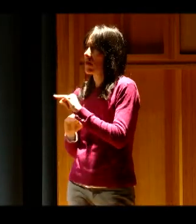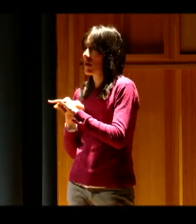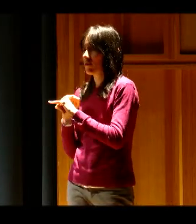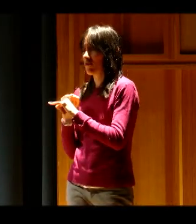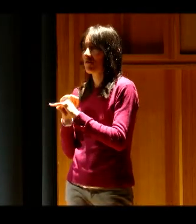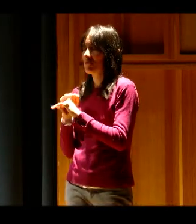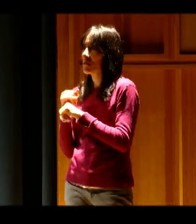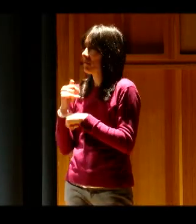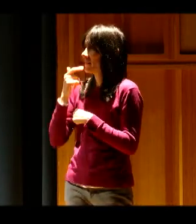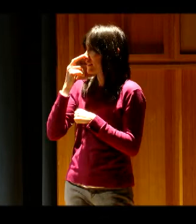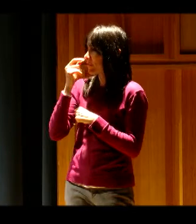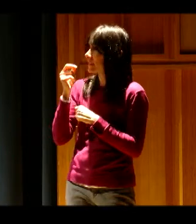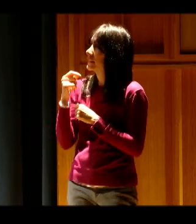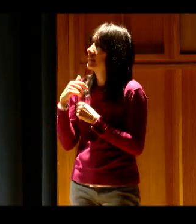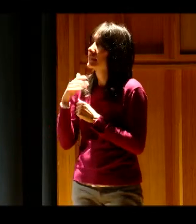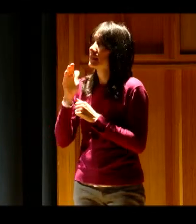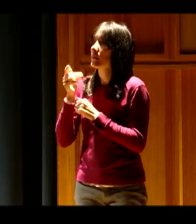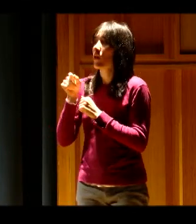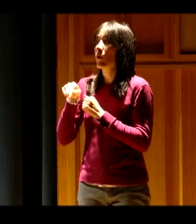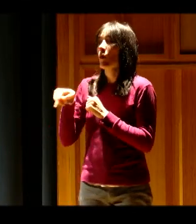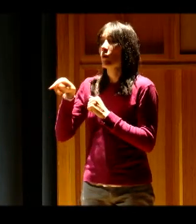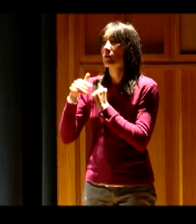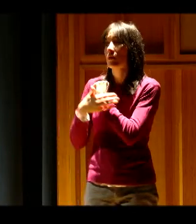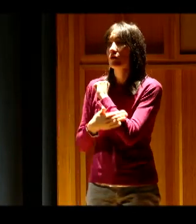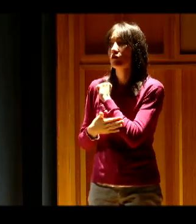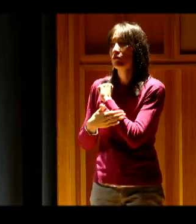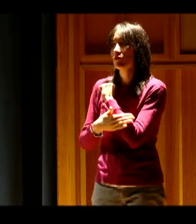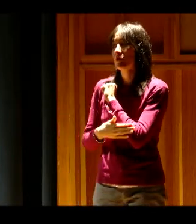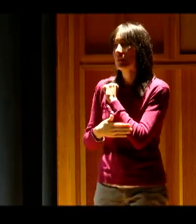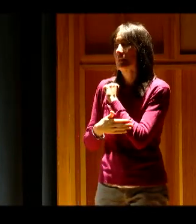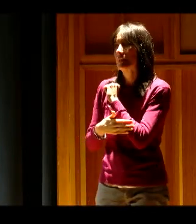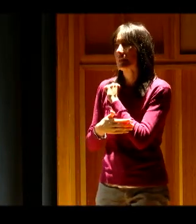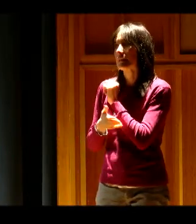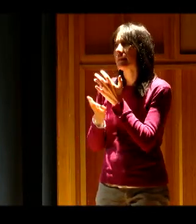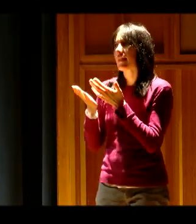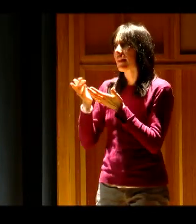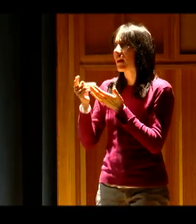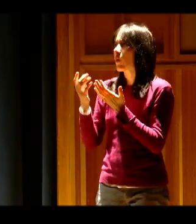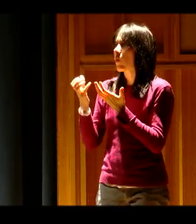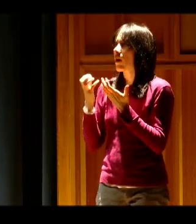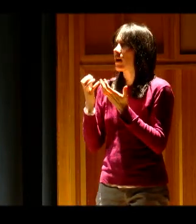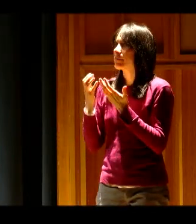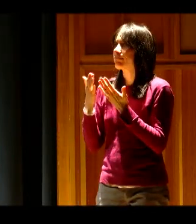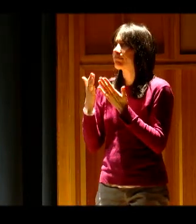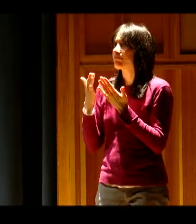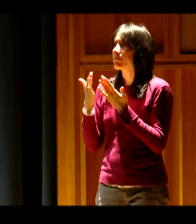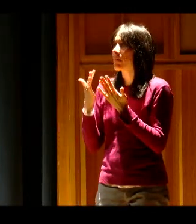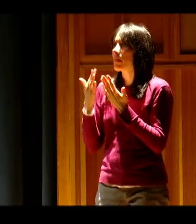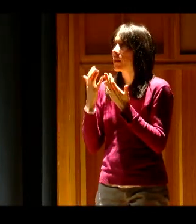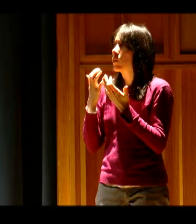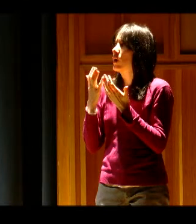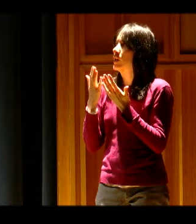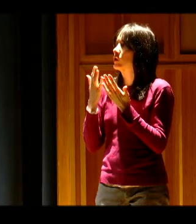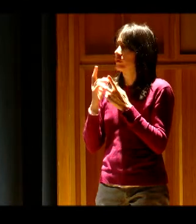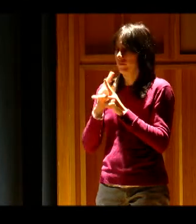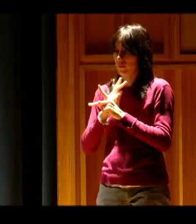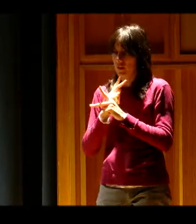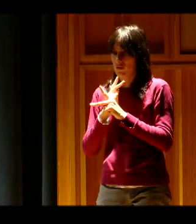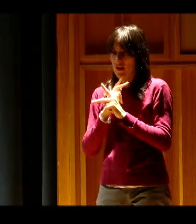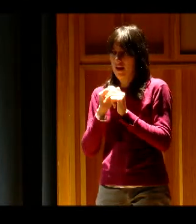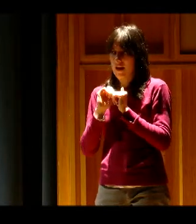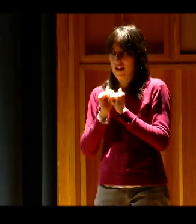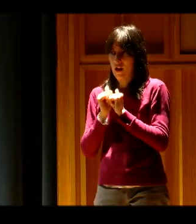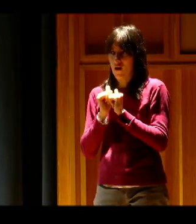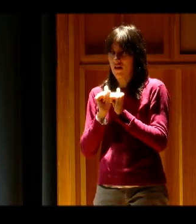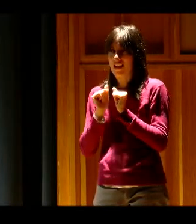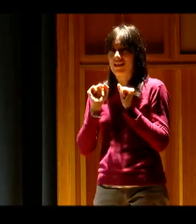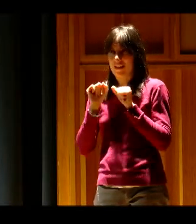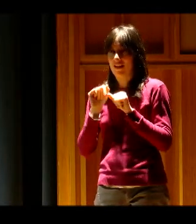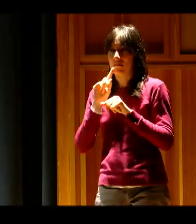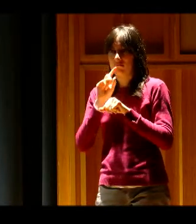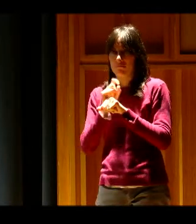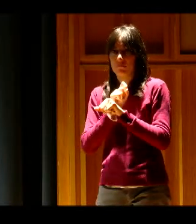It seems that people are seeking to discover how they can really make change.